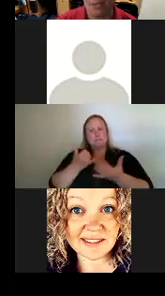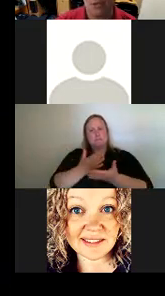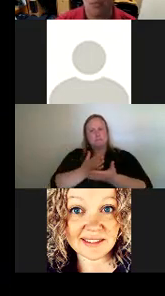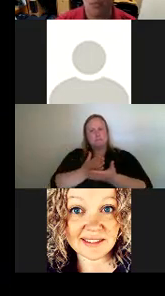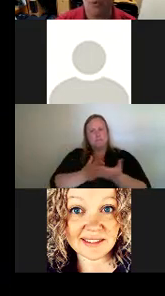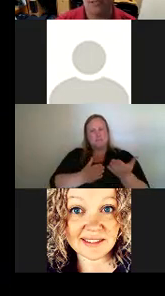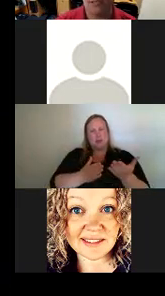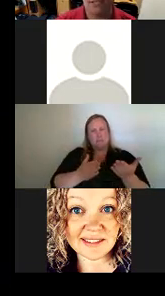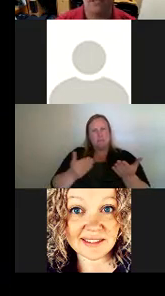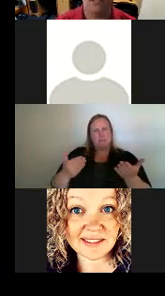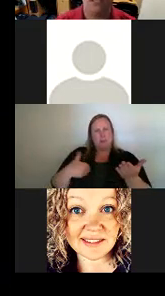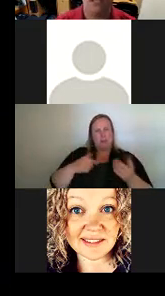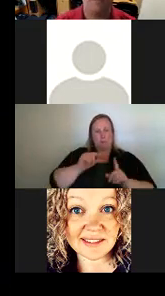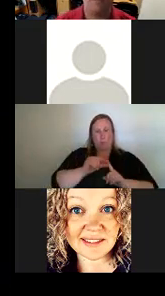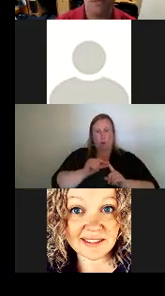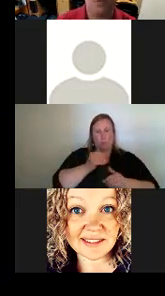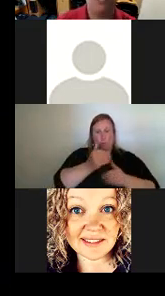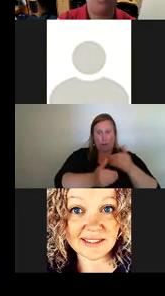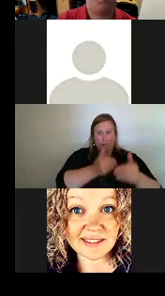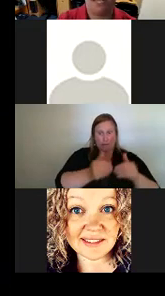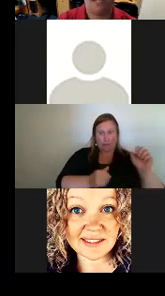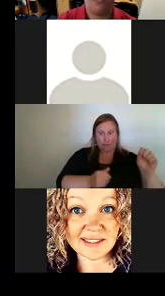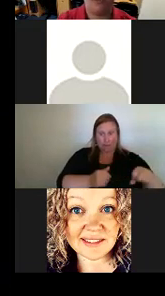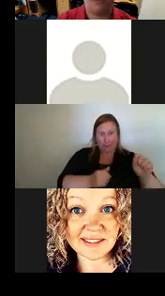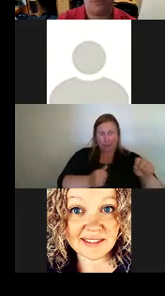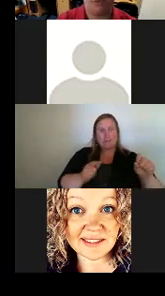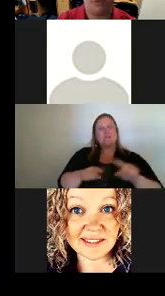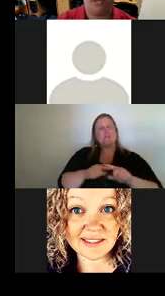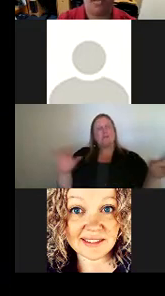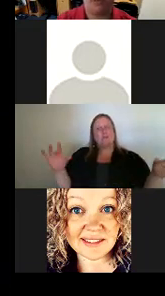YOU WOULD NEED TO CONNECT IT TO A COMPUTER AS A FRESHER